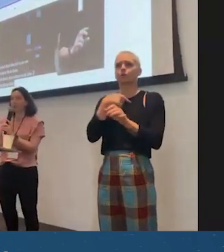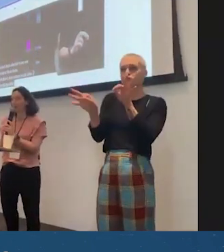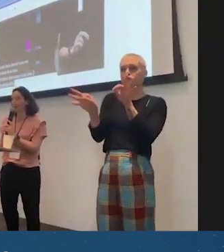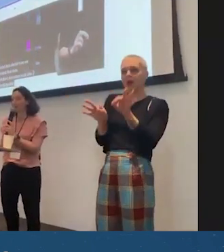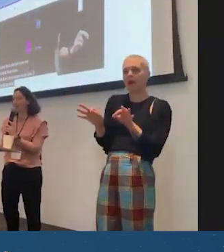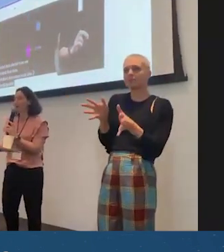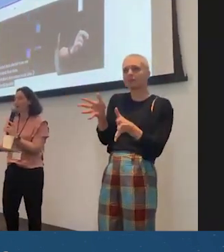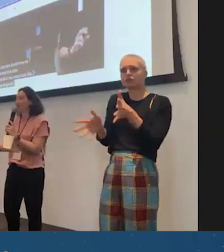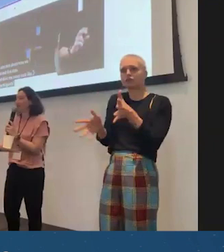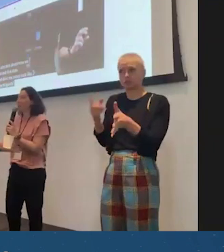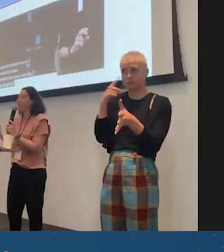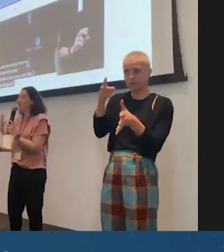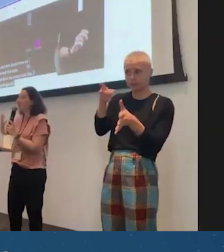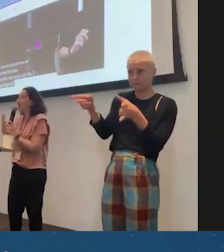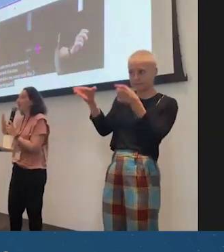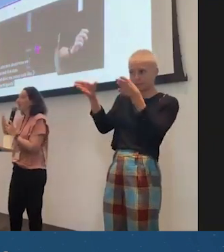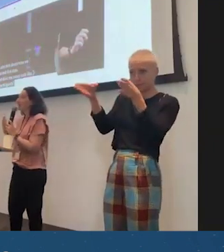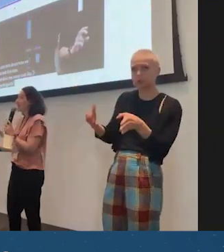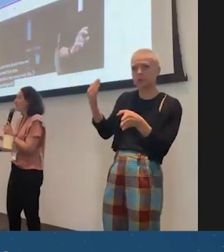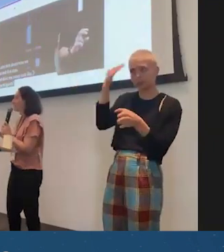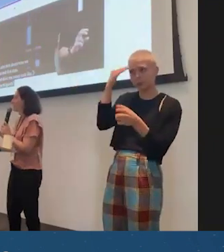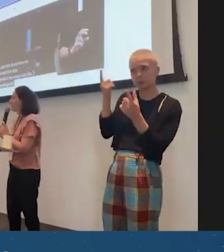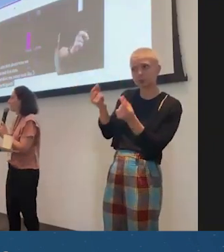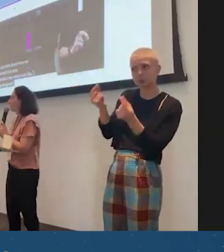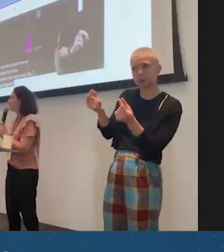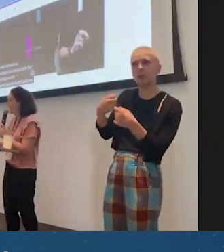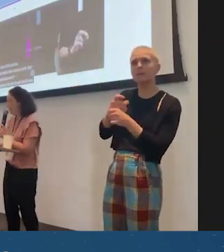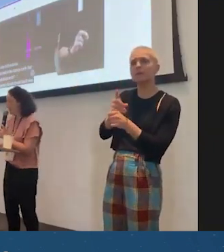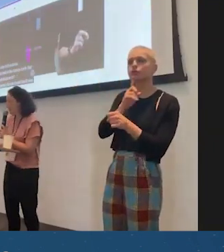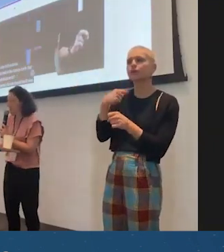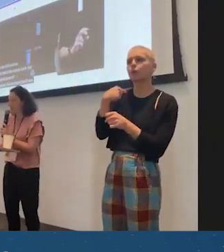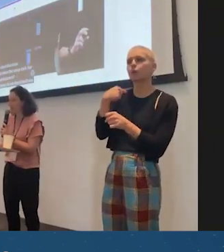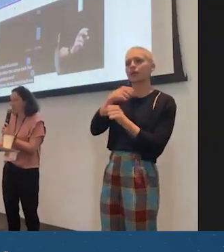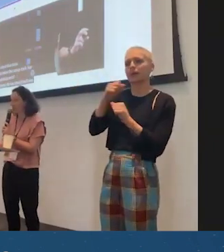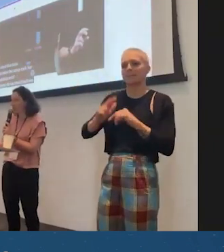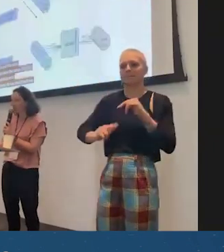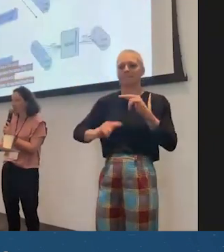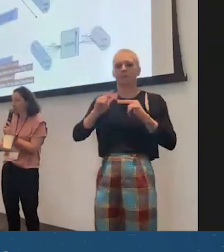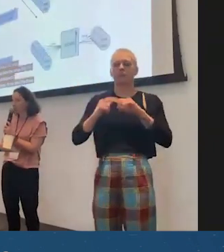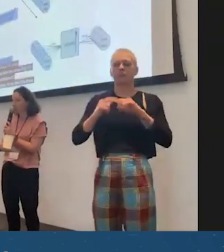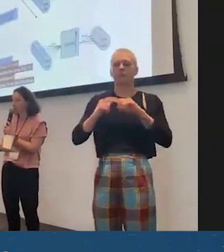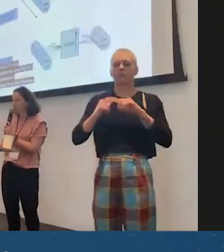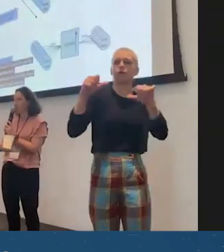who are participating so that we can scalably build such systems.